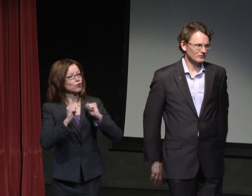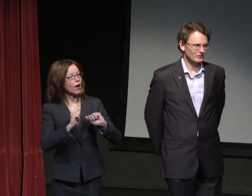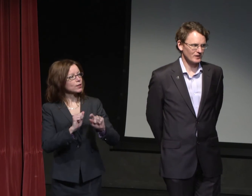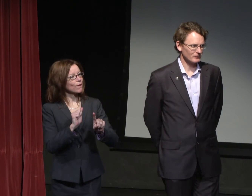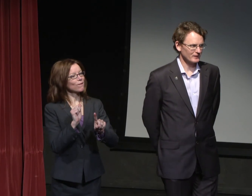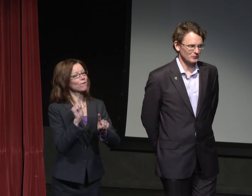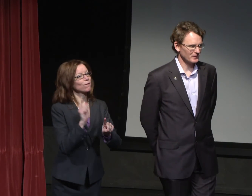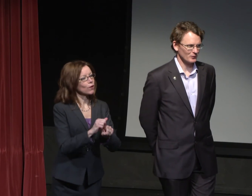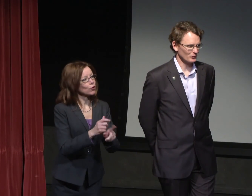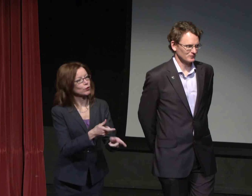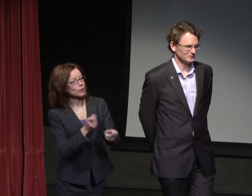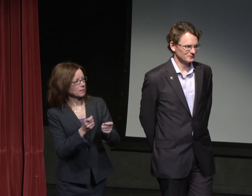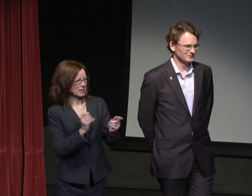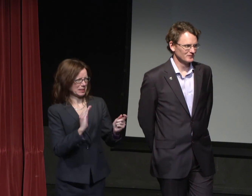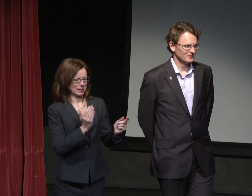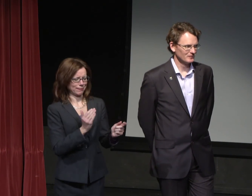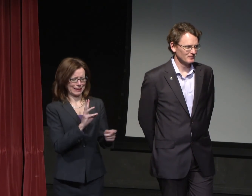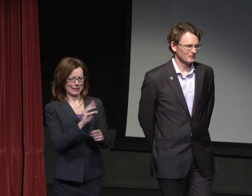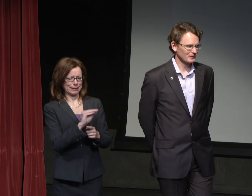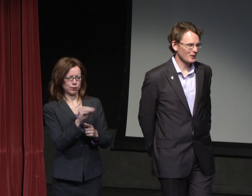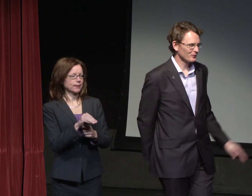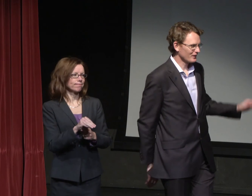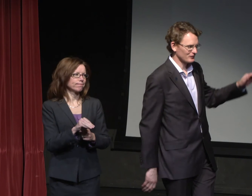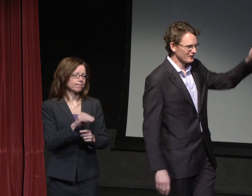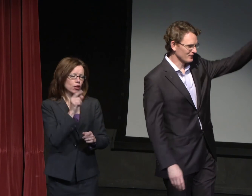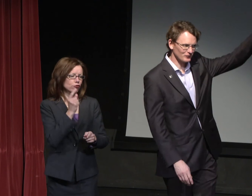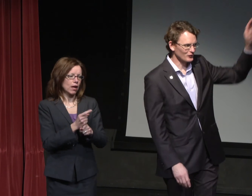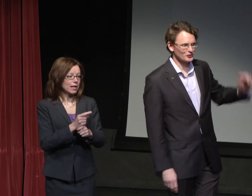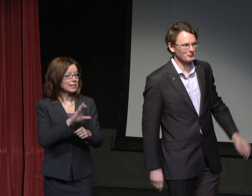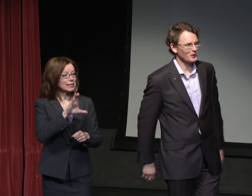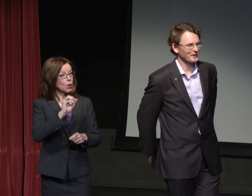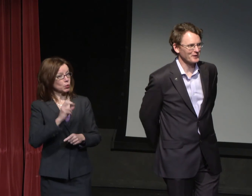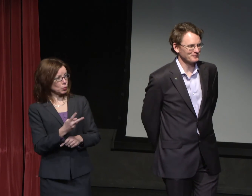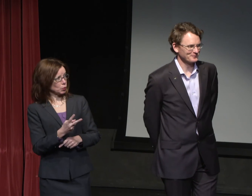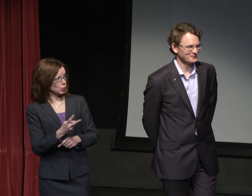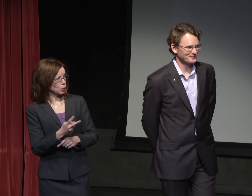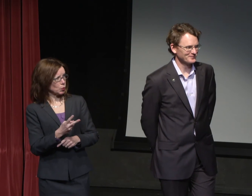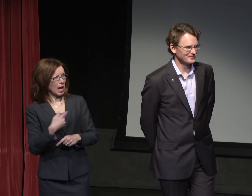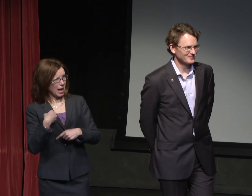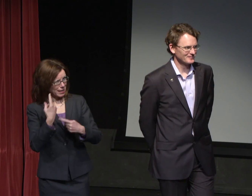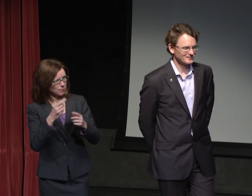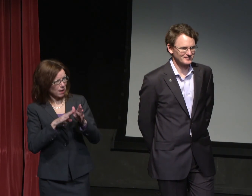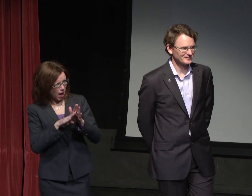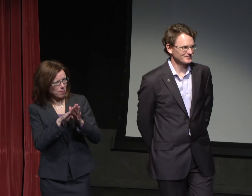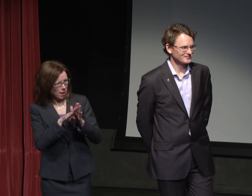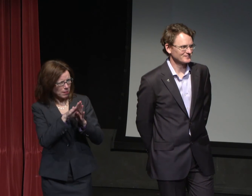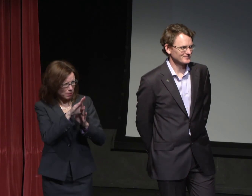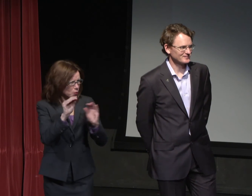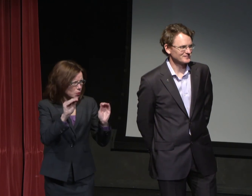like something quite wrong or it sounds misleading. It's could be something manipulative, we've observed